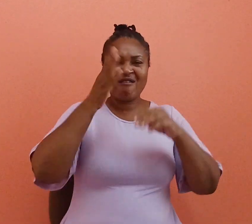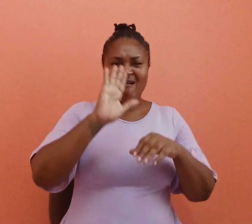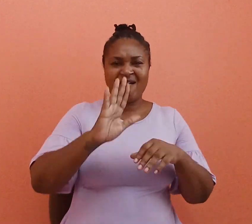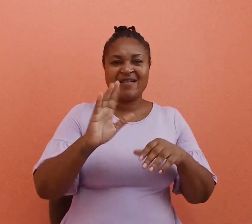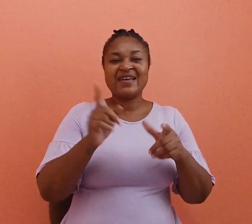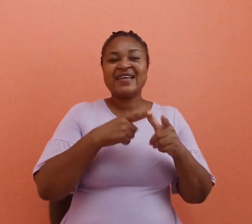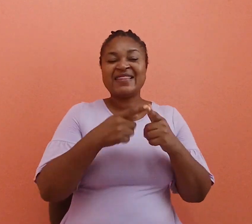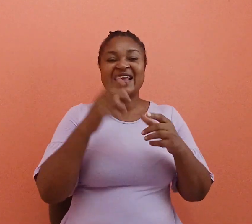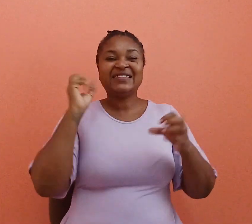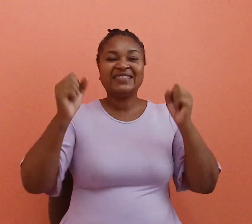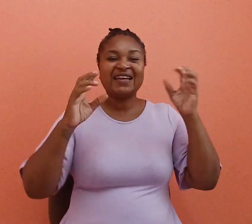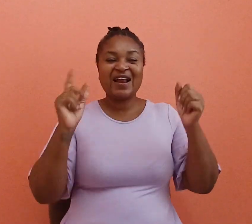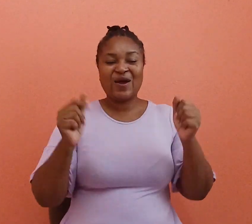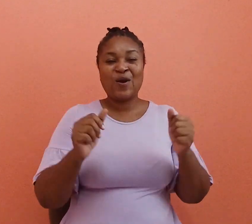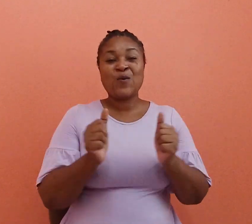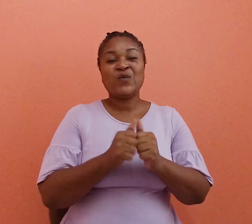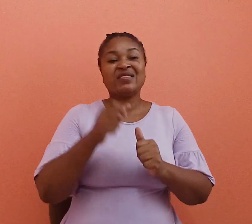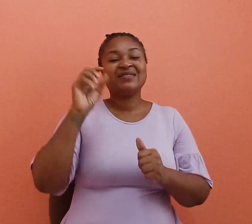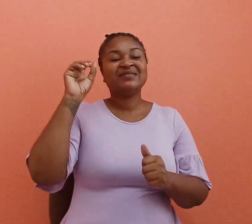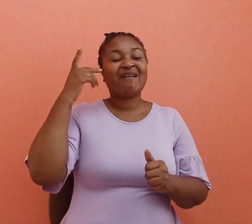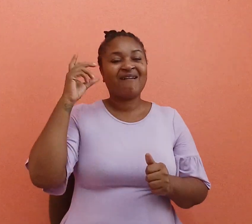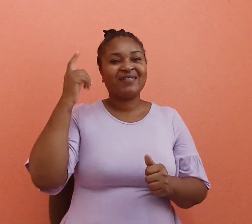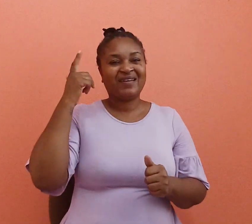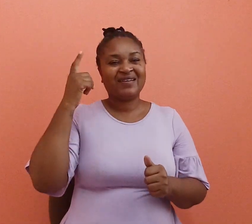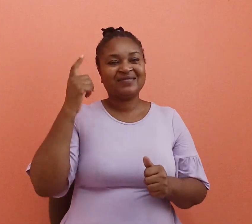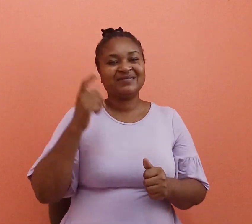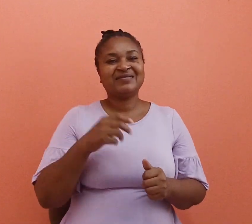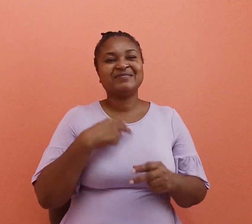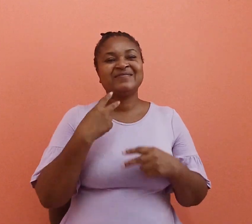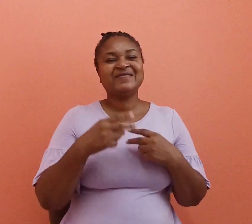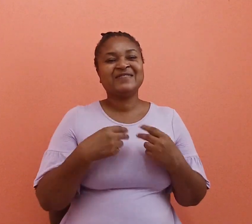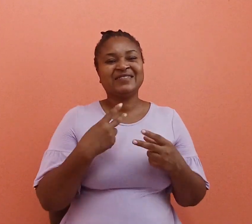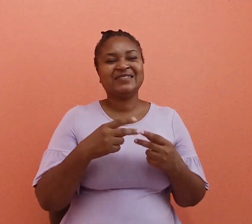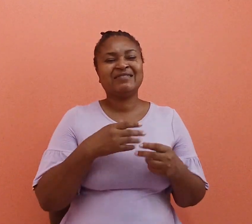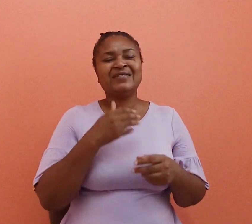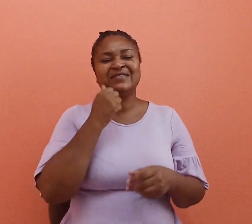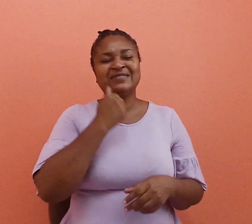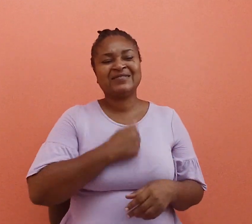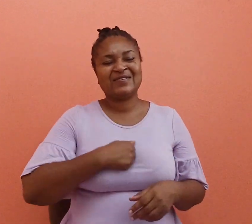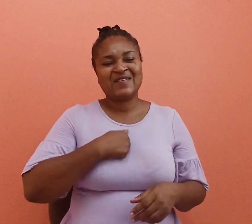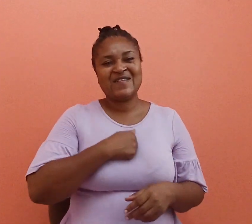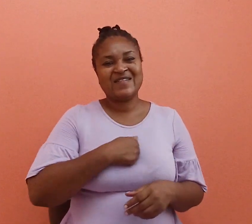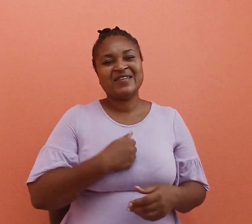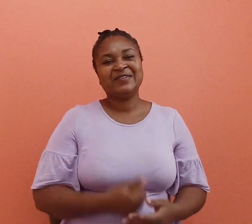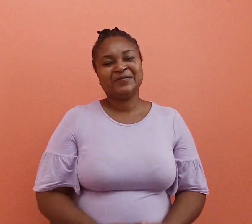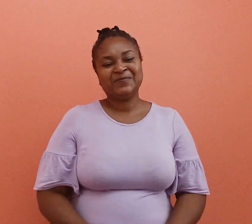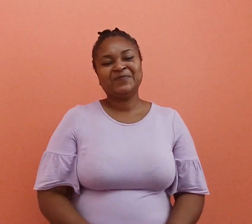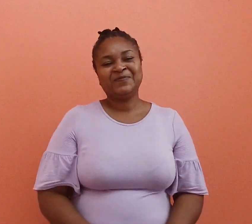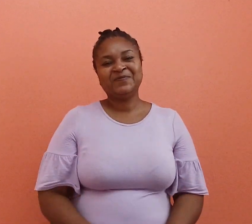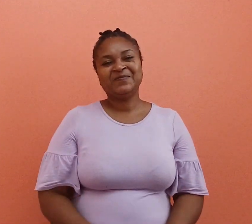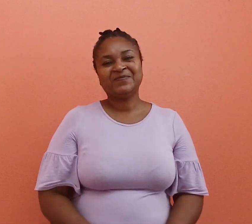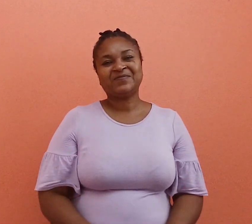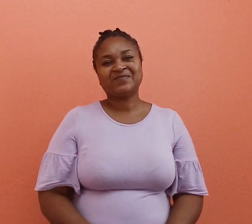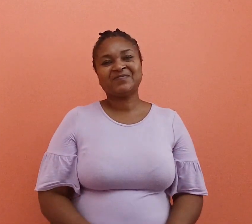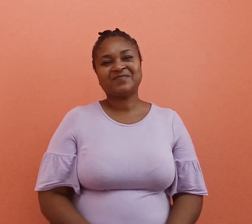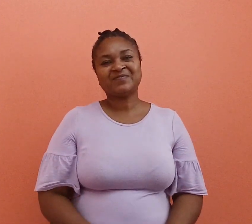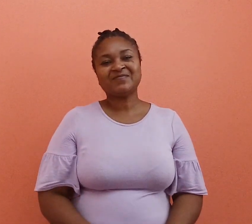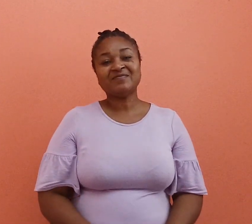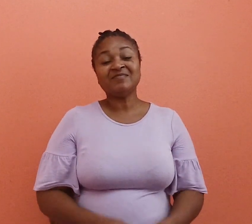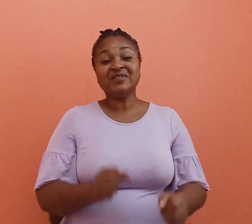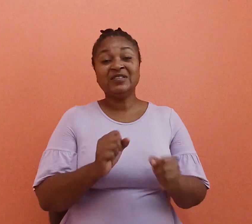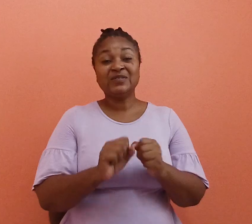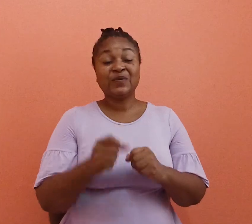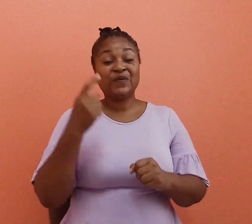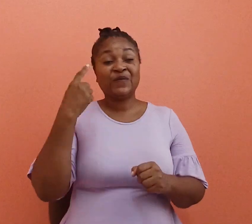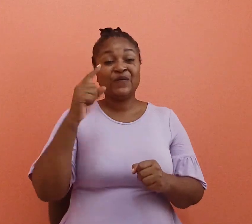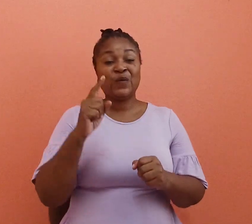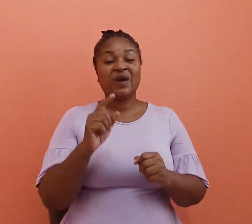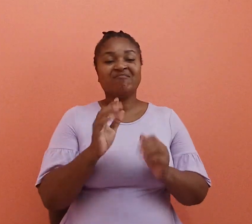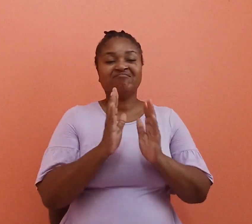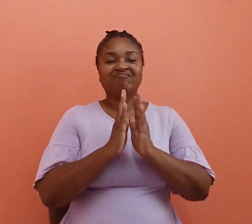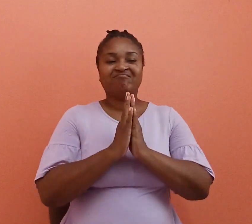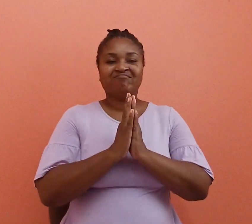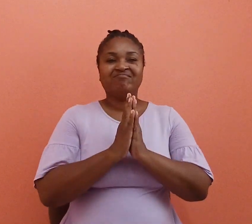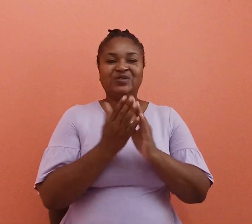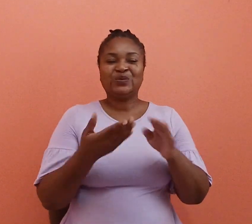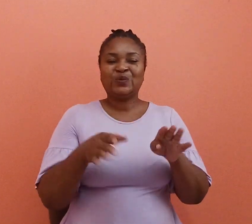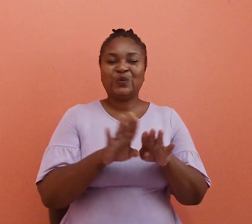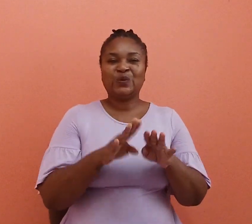Donet. My voice is gone. So my voice is gone. So for our benediction today,